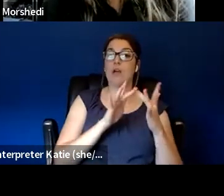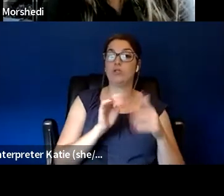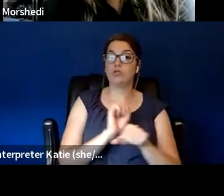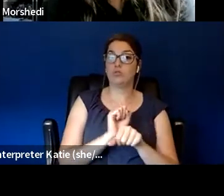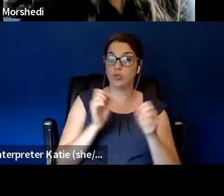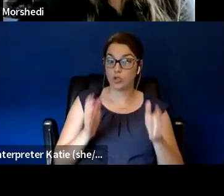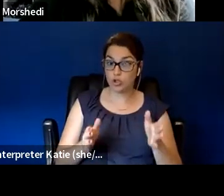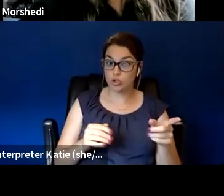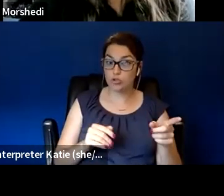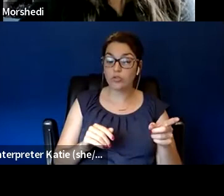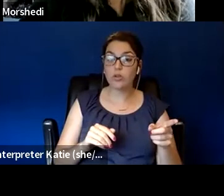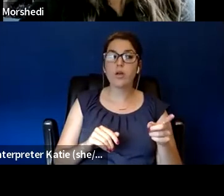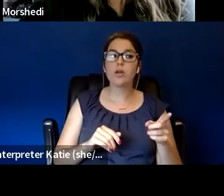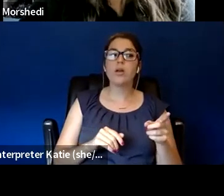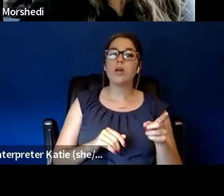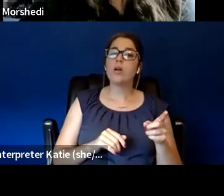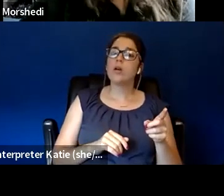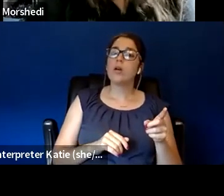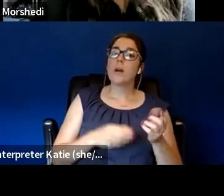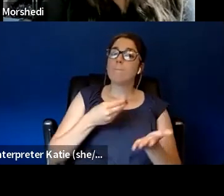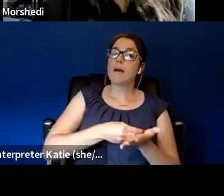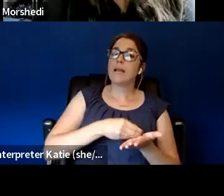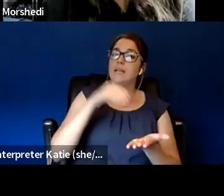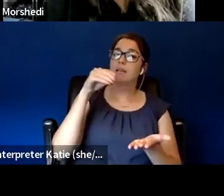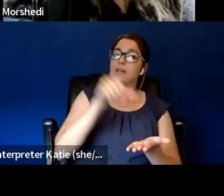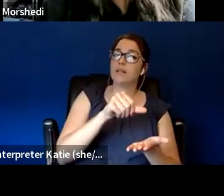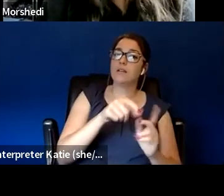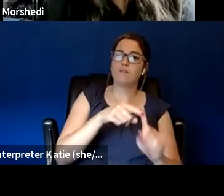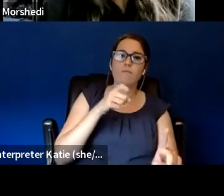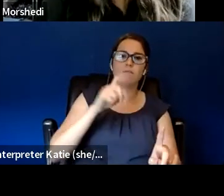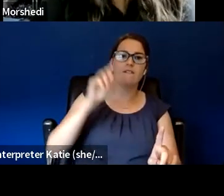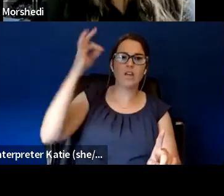most of which are funded by PATH federal funds for outreach.